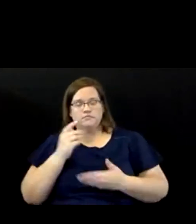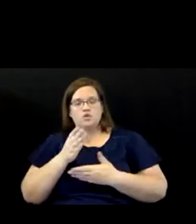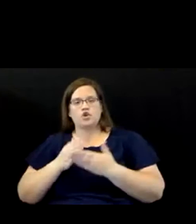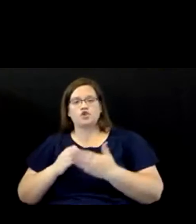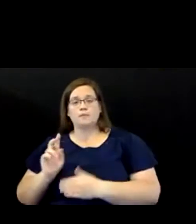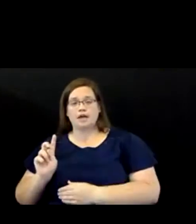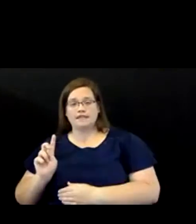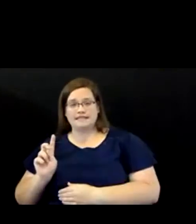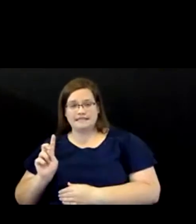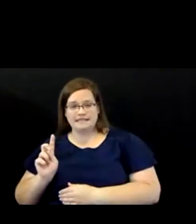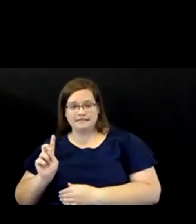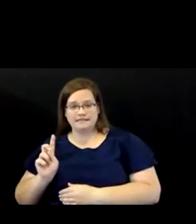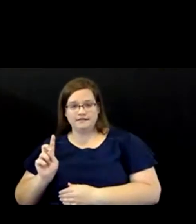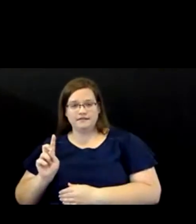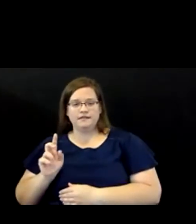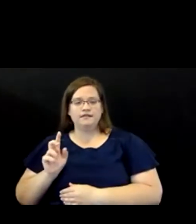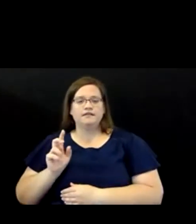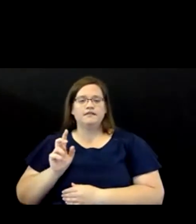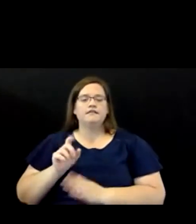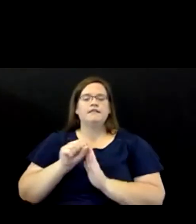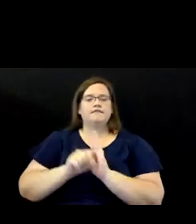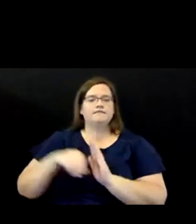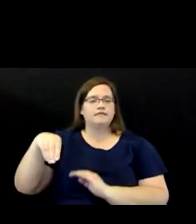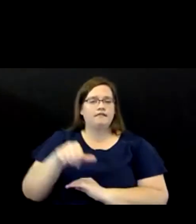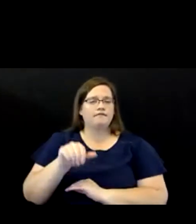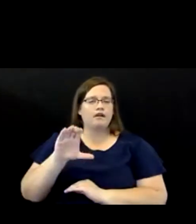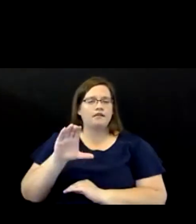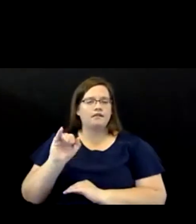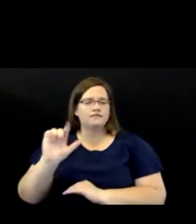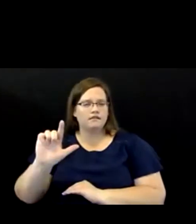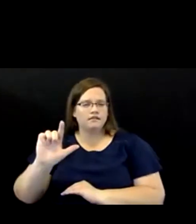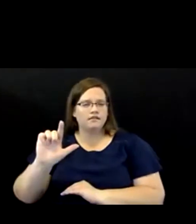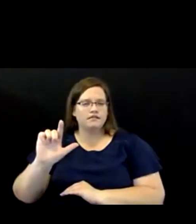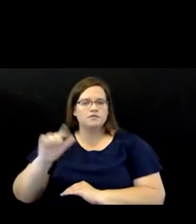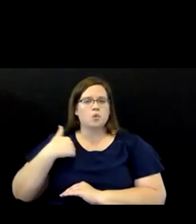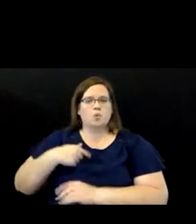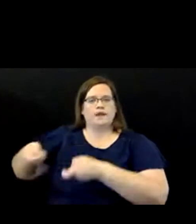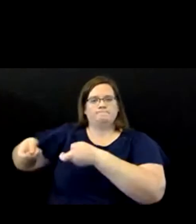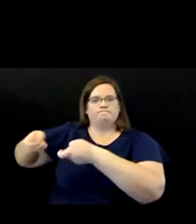and state-funded. We don't administer those directly, so we're not as